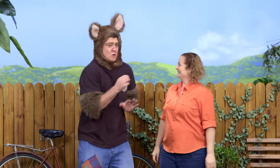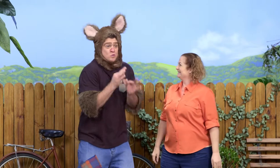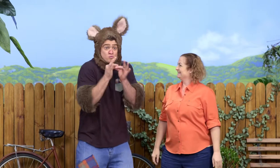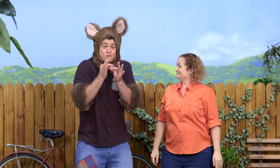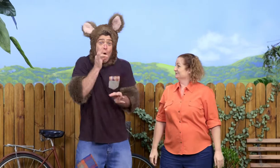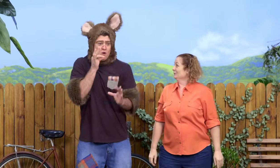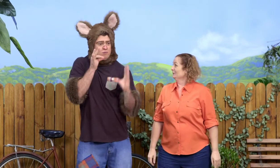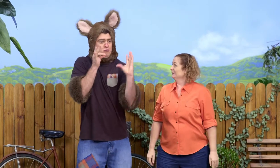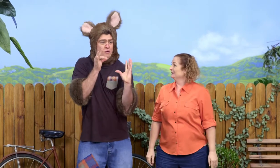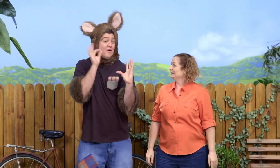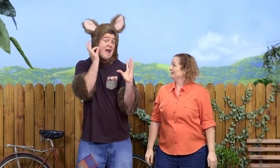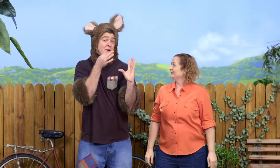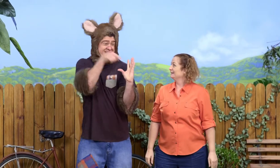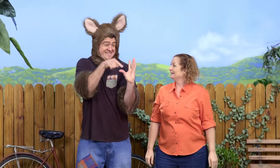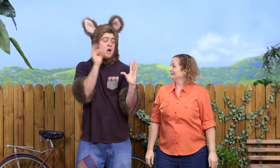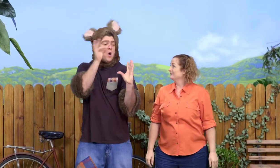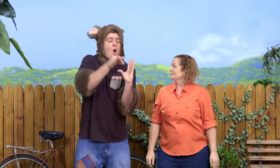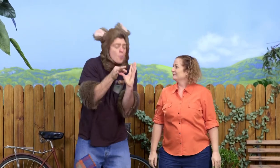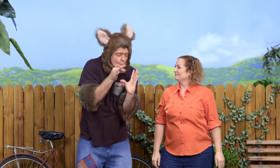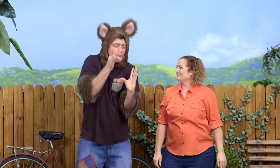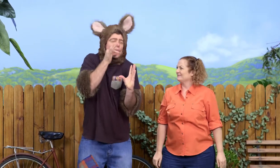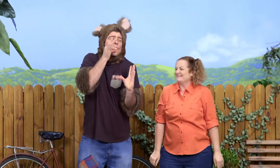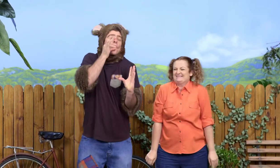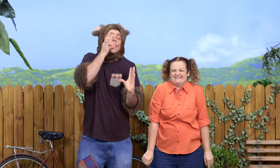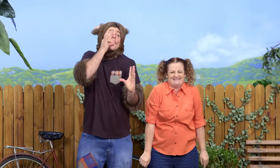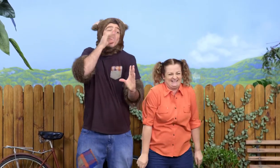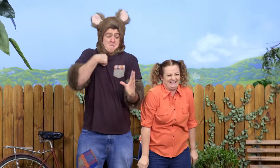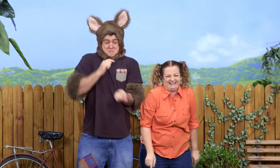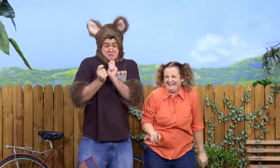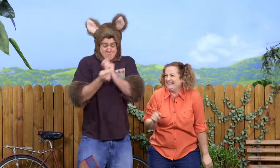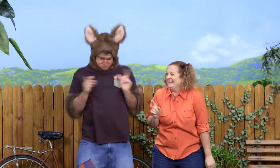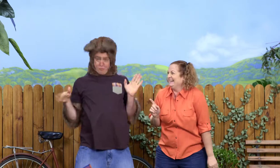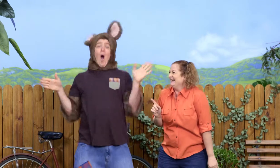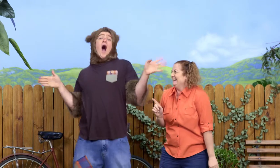I should get a straw and suck the nectar from a flower too. And then I could become a butterfly.